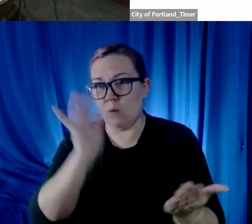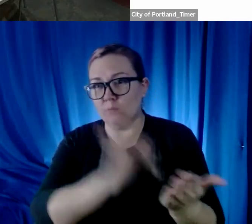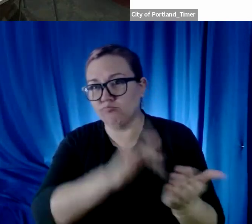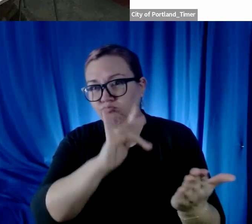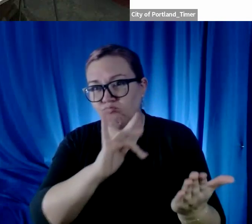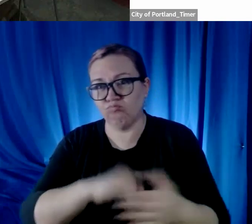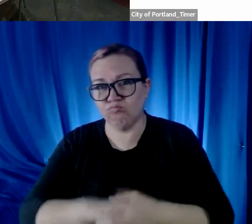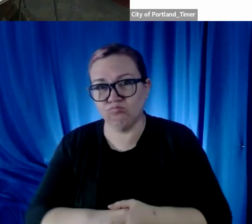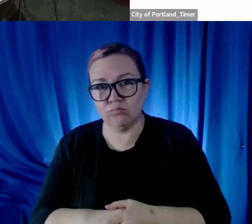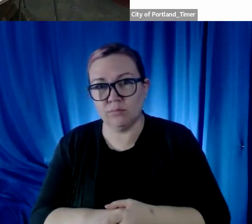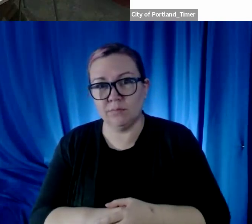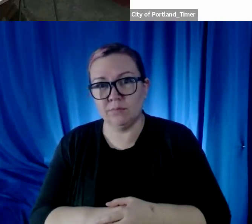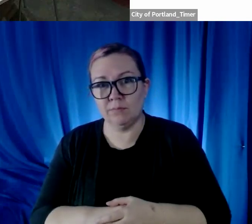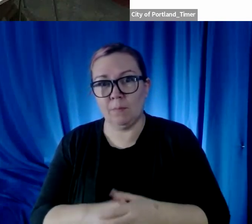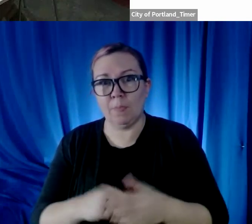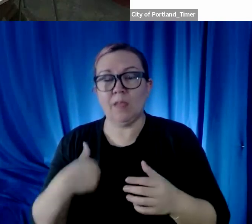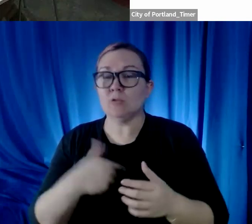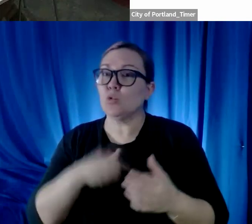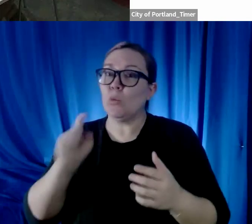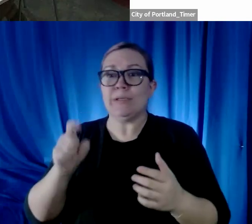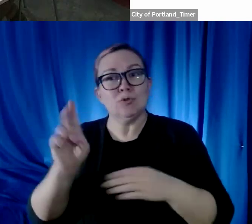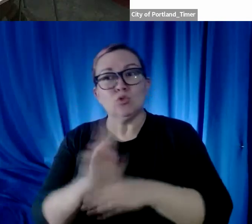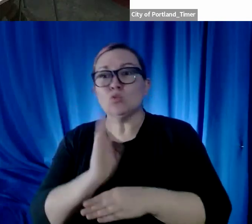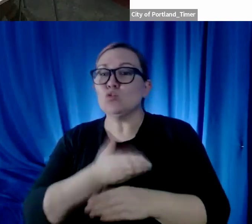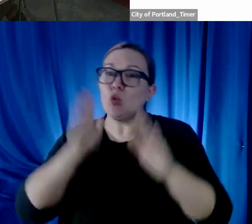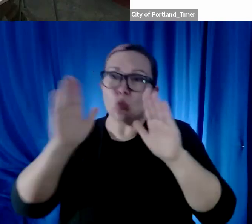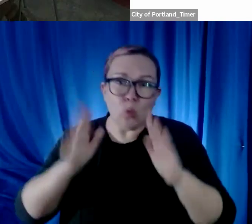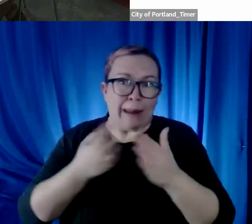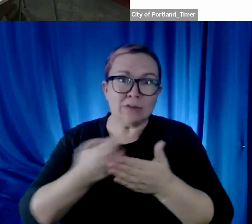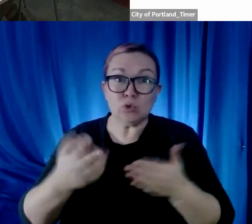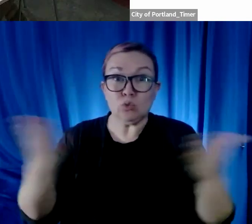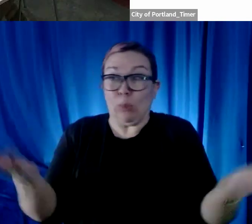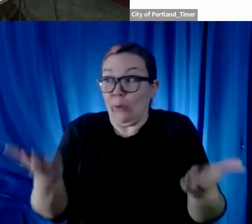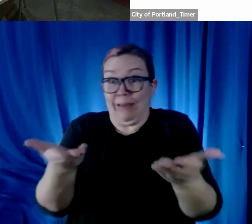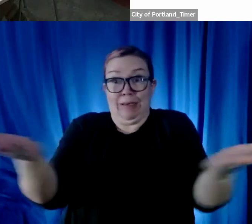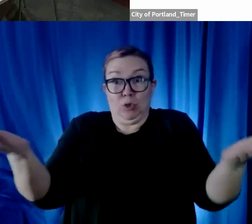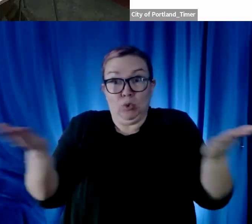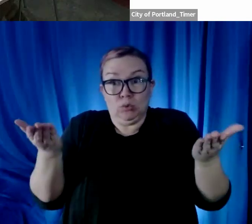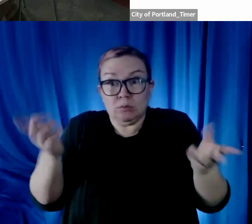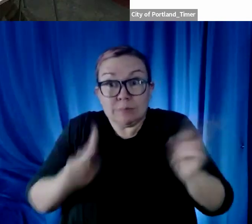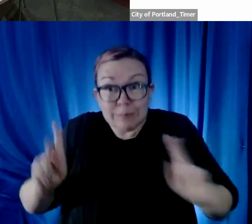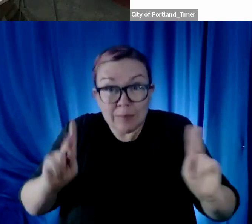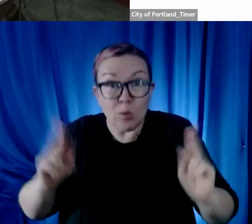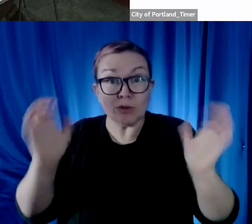Let's tap into our greatest resource. They're here. They're amongst us. I talked to the two ladies out there.